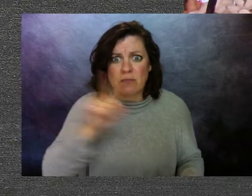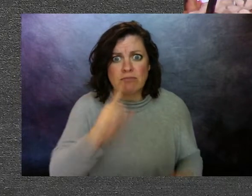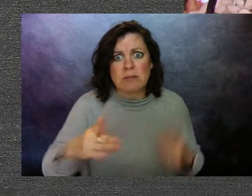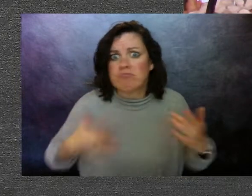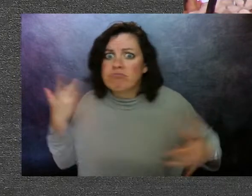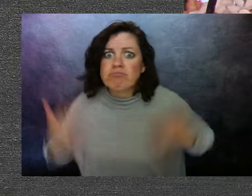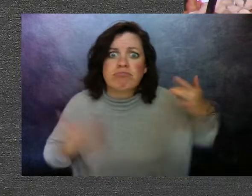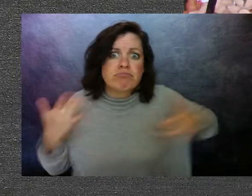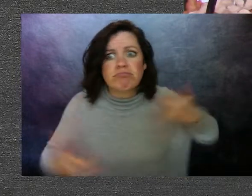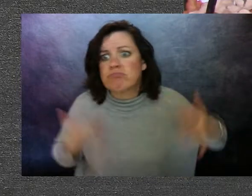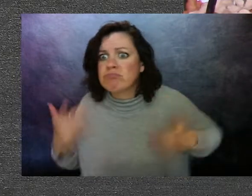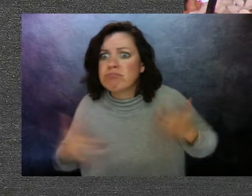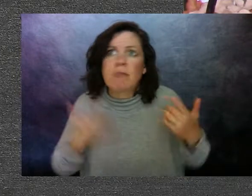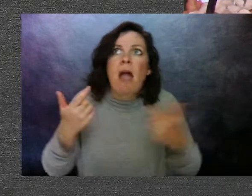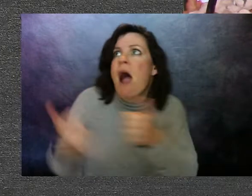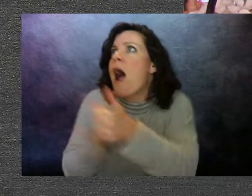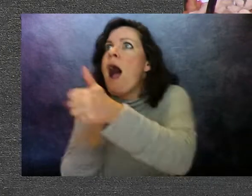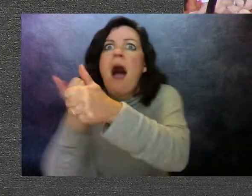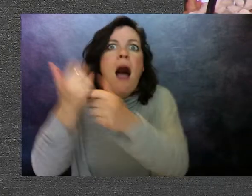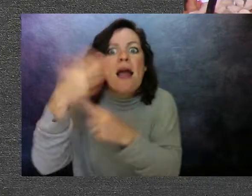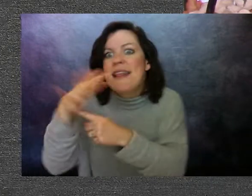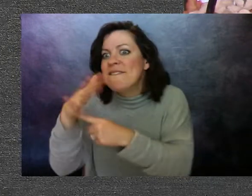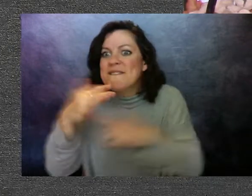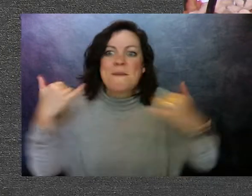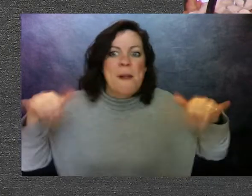and the leaves changing colors,